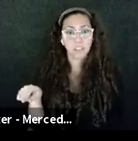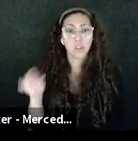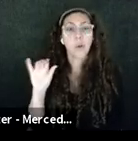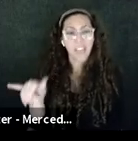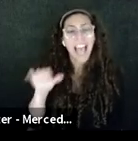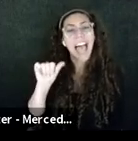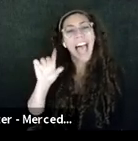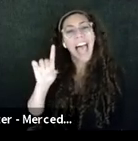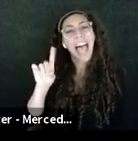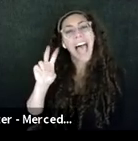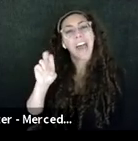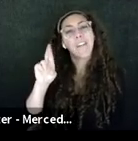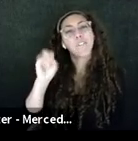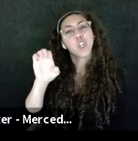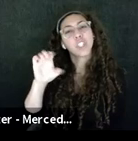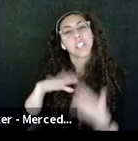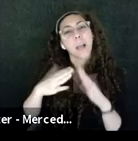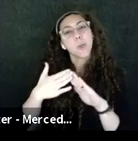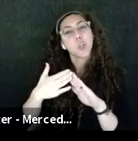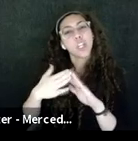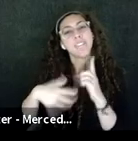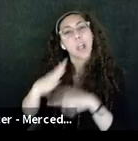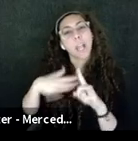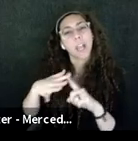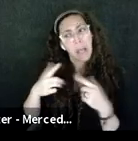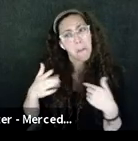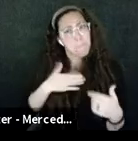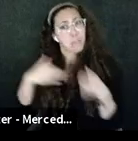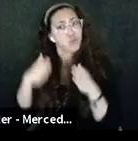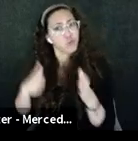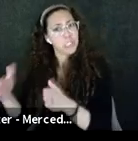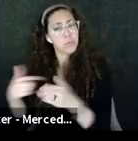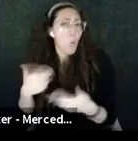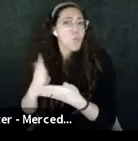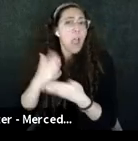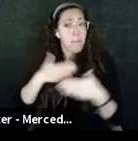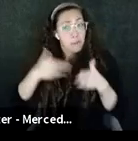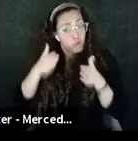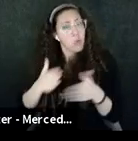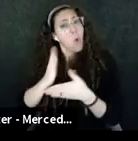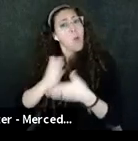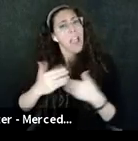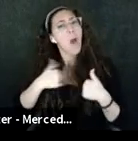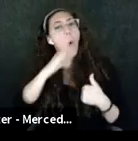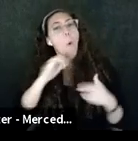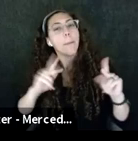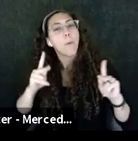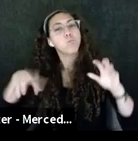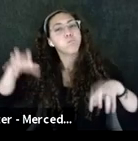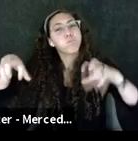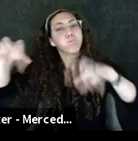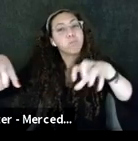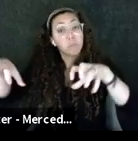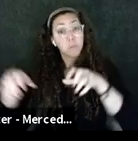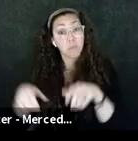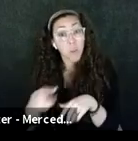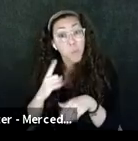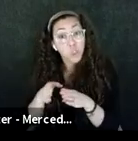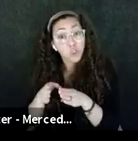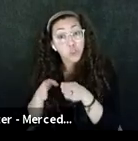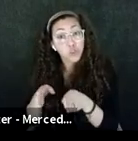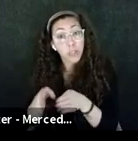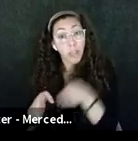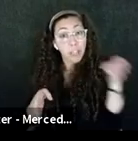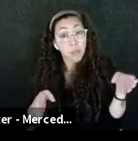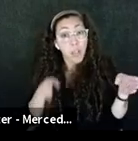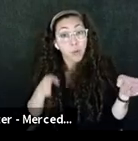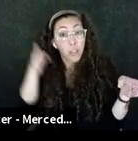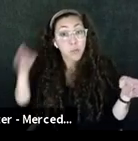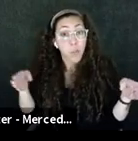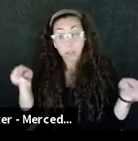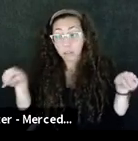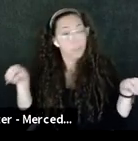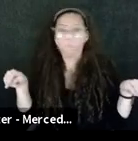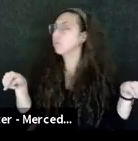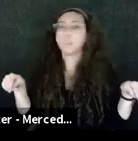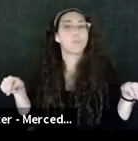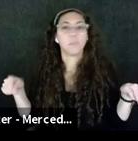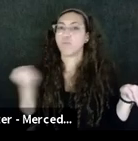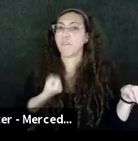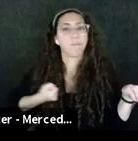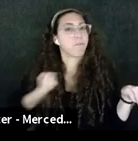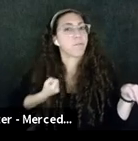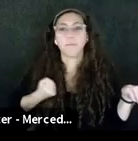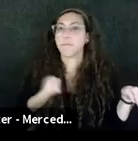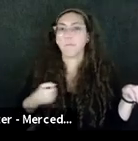Jason Williams: I was okay on my street. We had a bunch of old folks living on my street so it was fairly safe and but you go one street that way or one street this way and it was rough and the whole neighborhood was a little rough